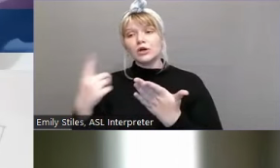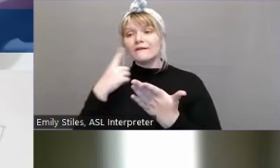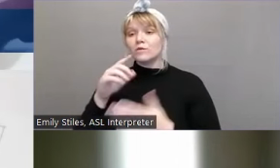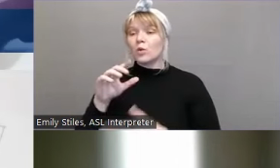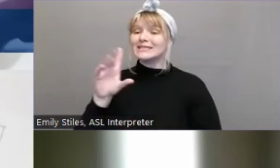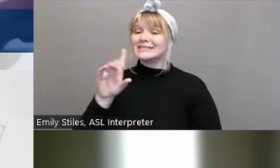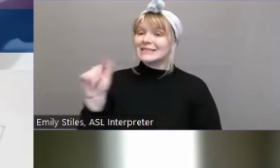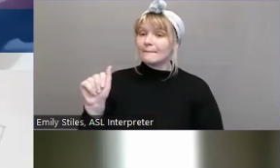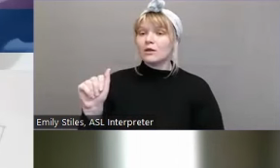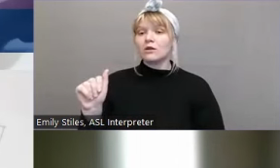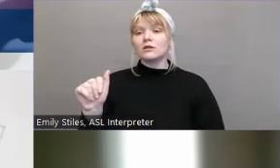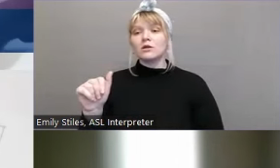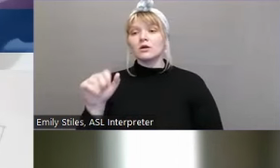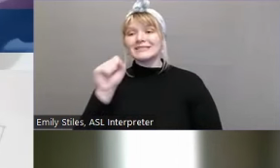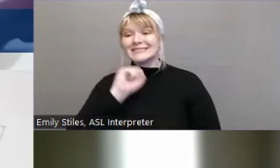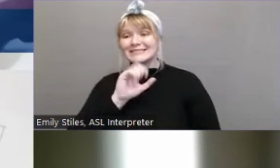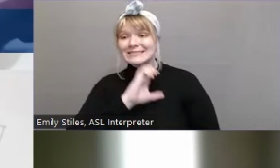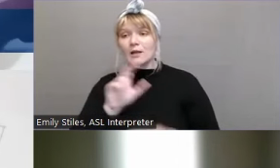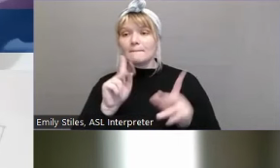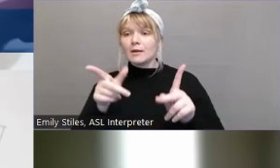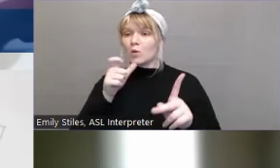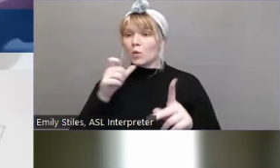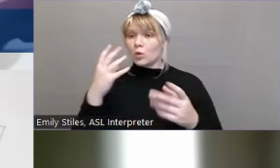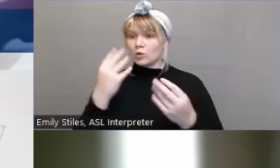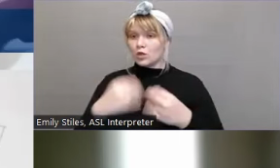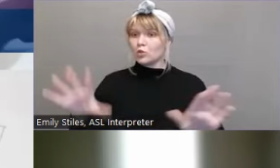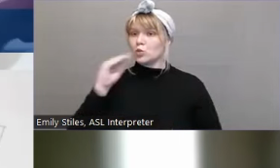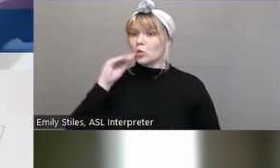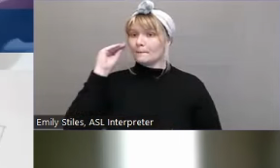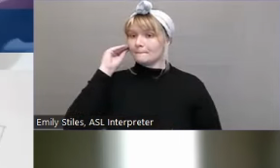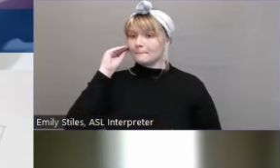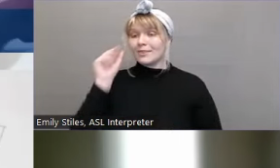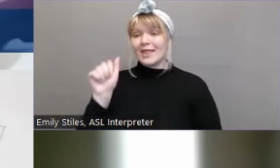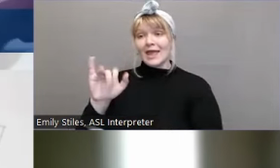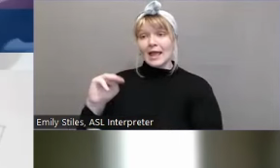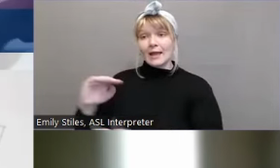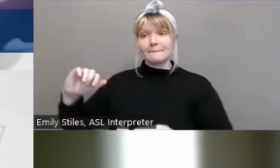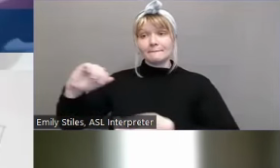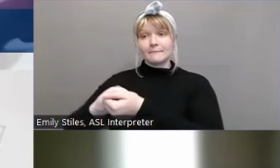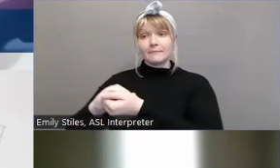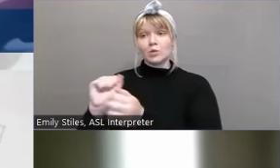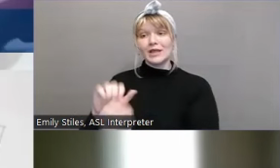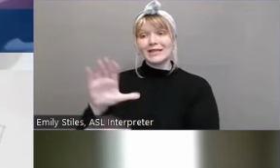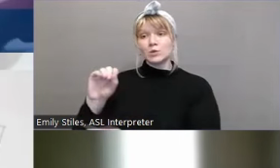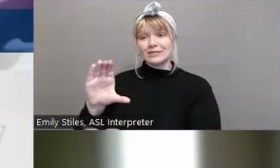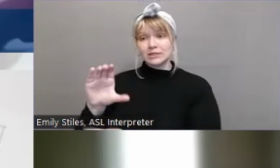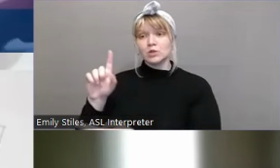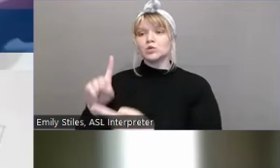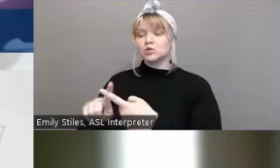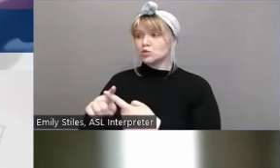In implementing that program, AIM has coordinated with the CoC to take clients off of CoC community-wide